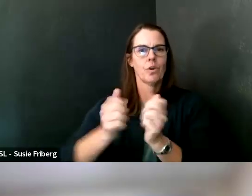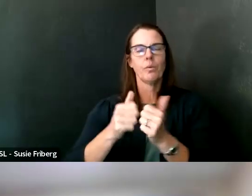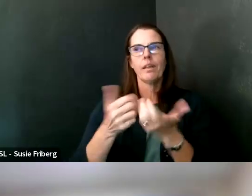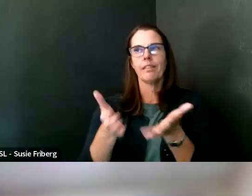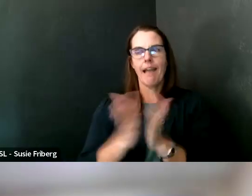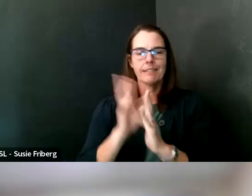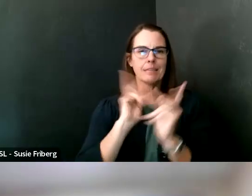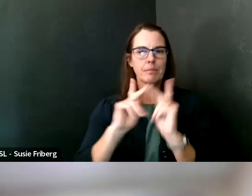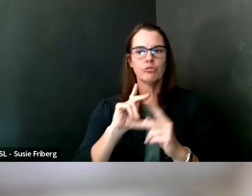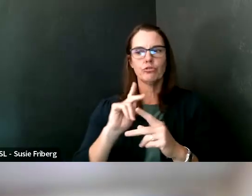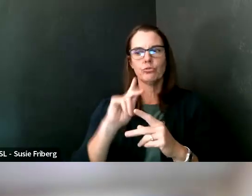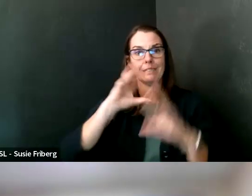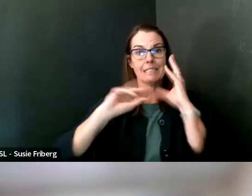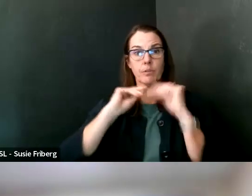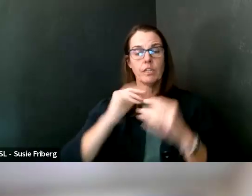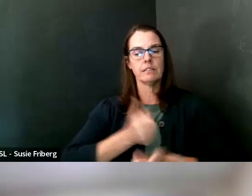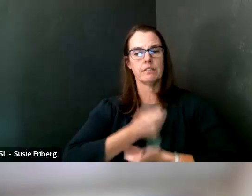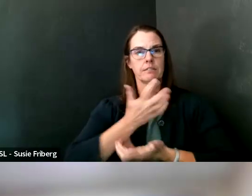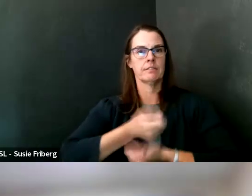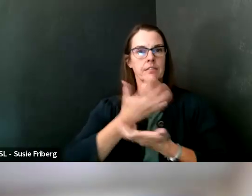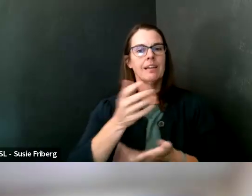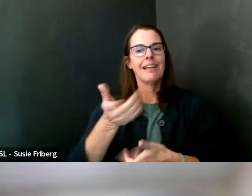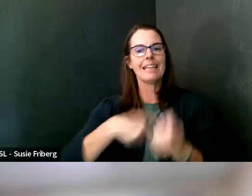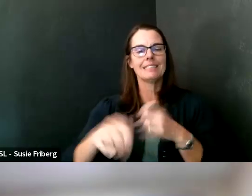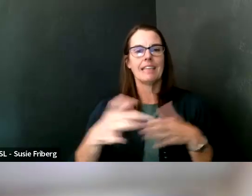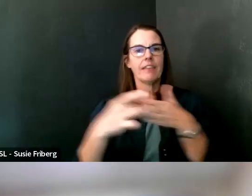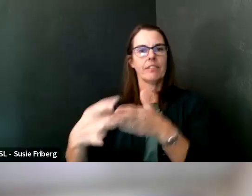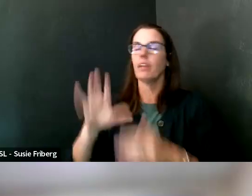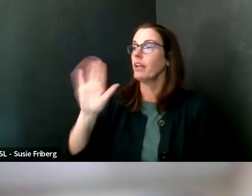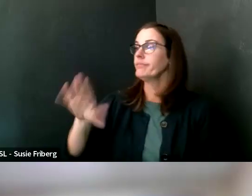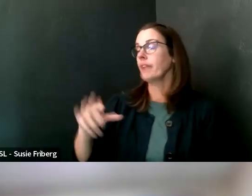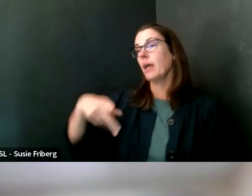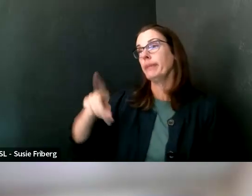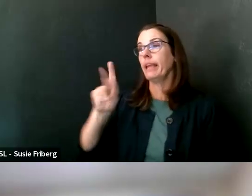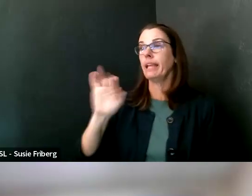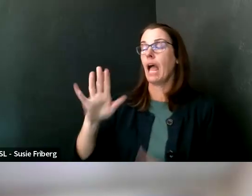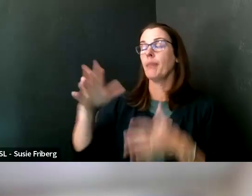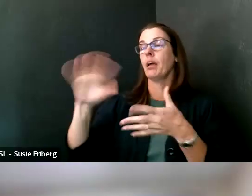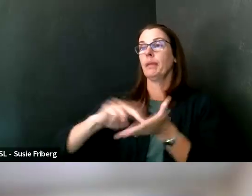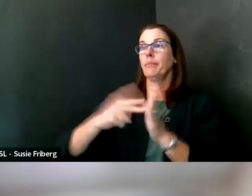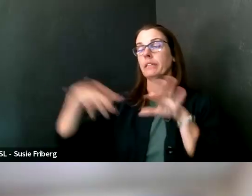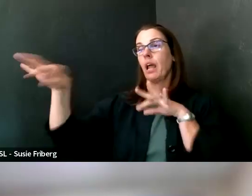their experiences instead of leading with here's what a PDAB is. Here's what and just make it